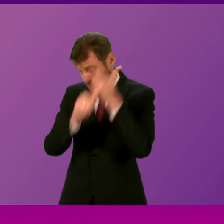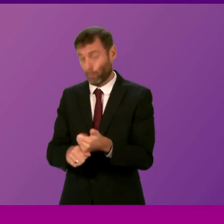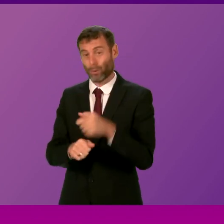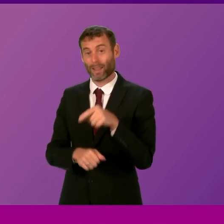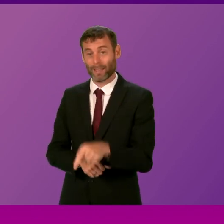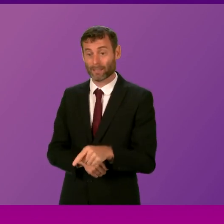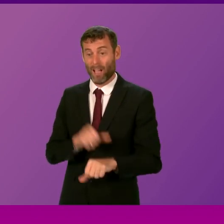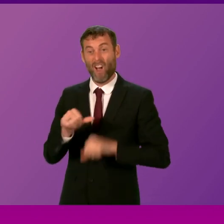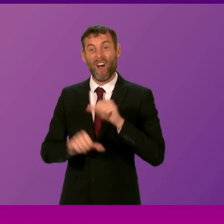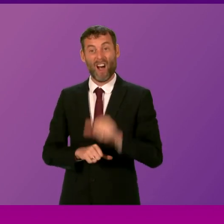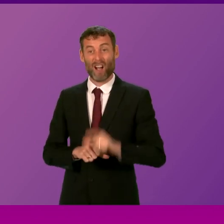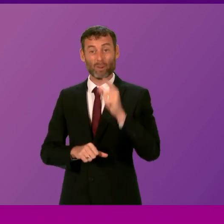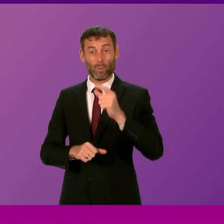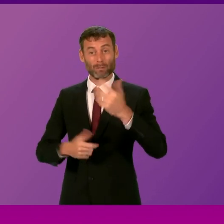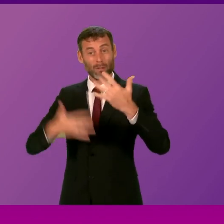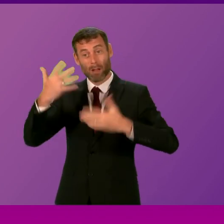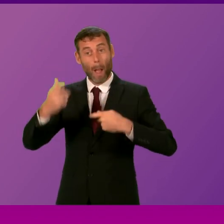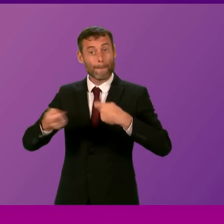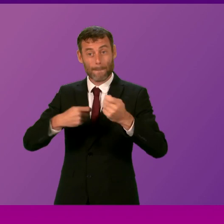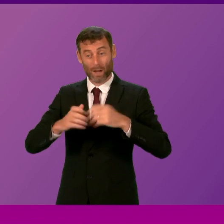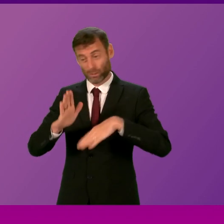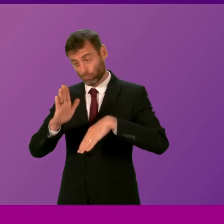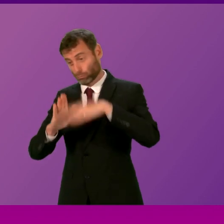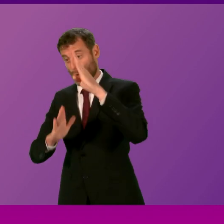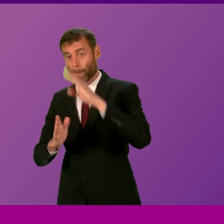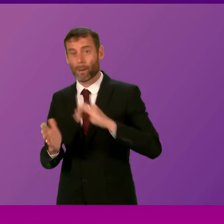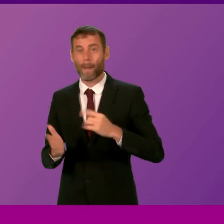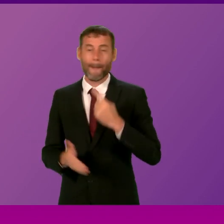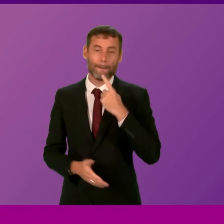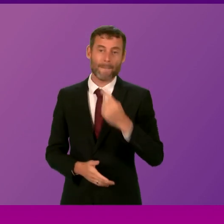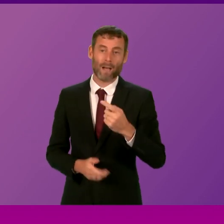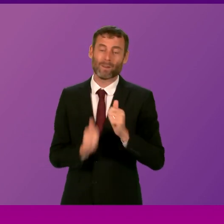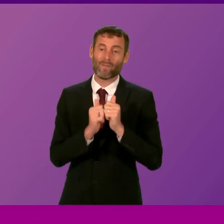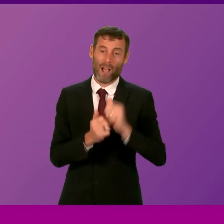jump and sterling to fall, and literally crashing the pensions market in the UK. Alongside that,